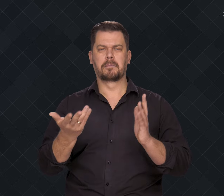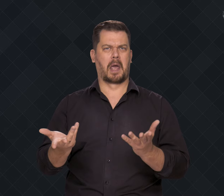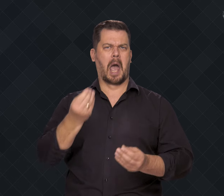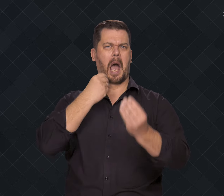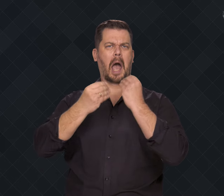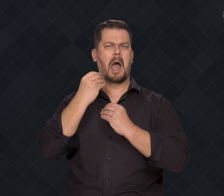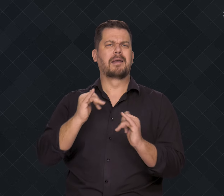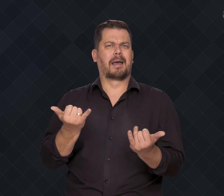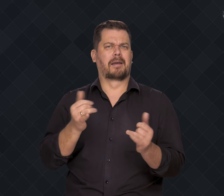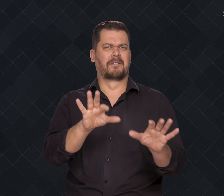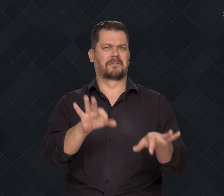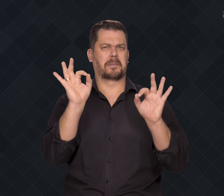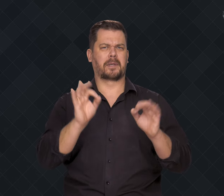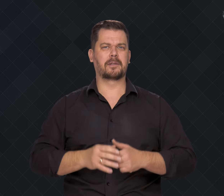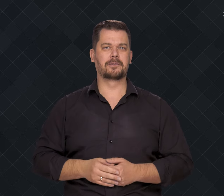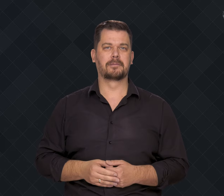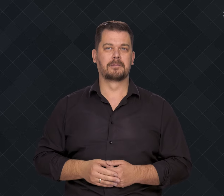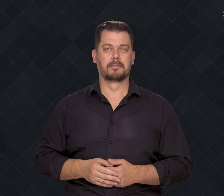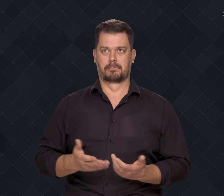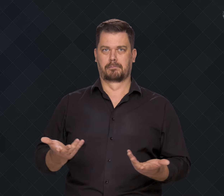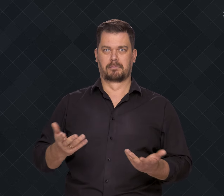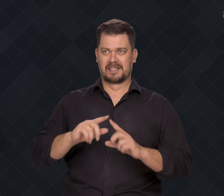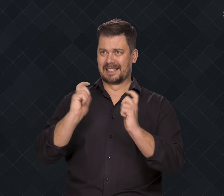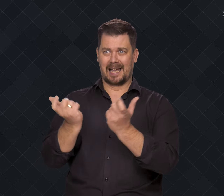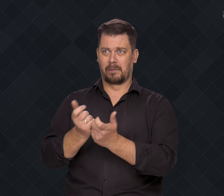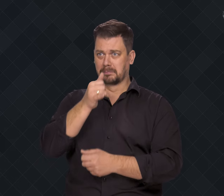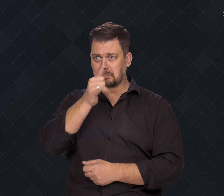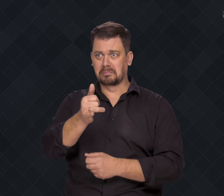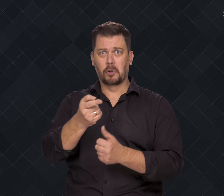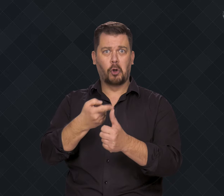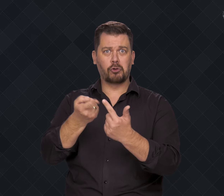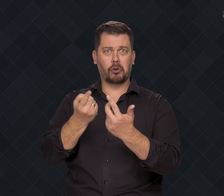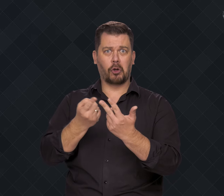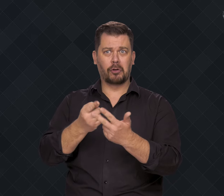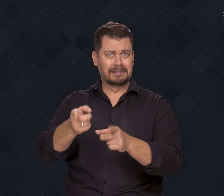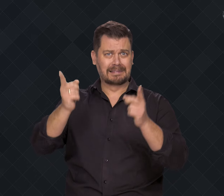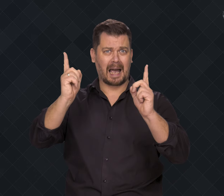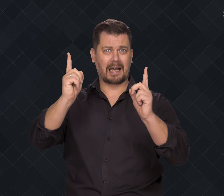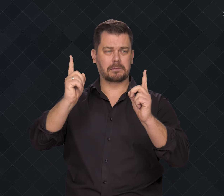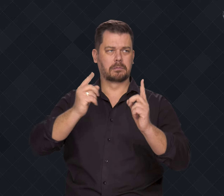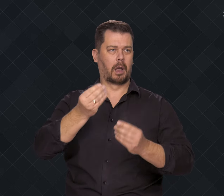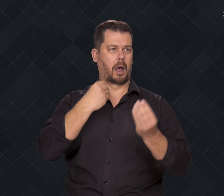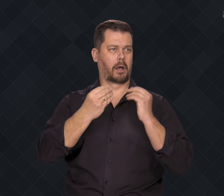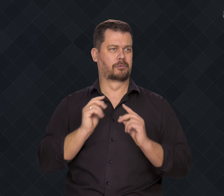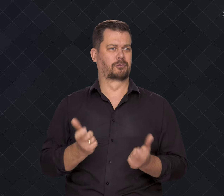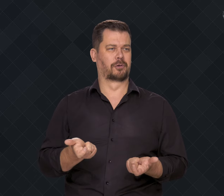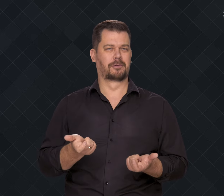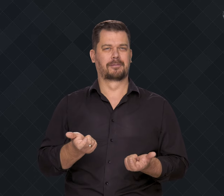So what can you eat then? One might think that there's nothing left for us to eat :)